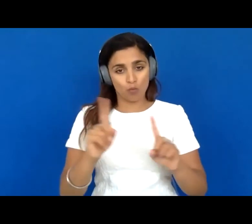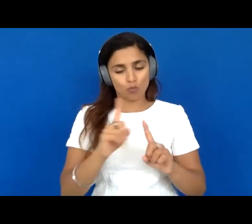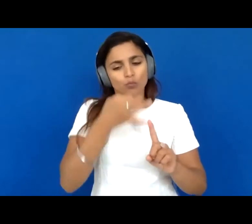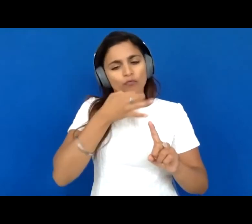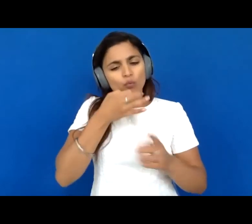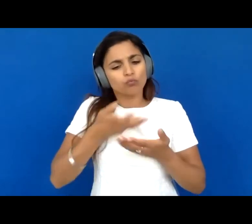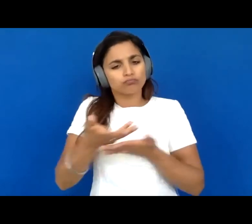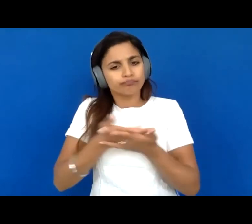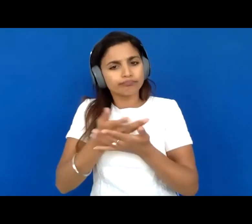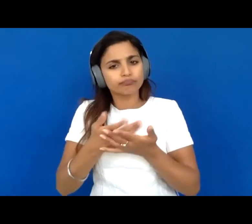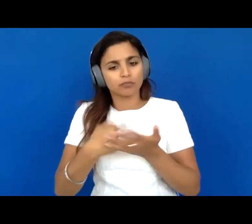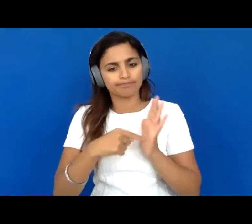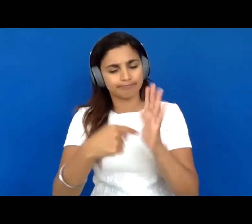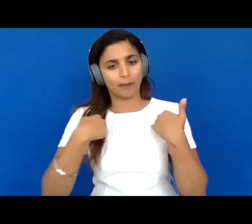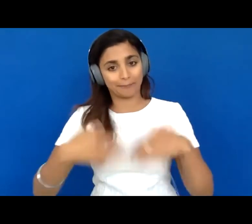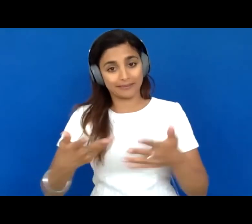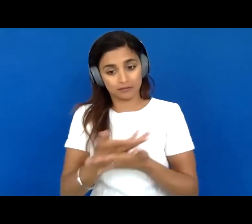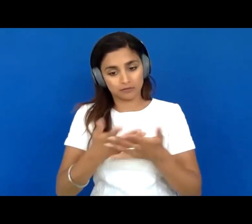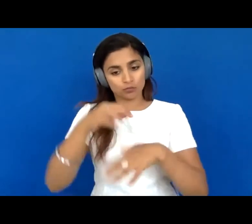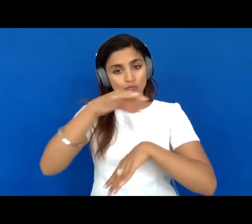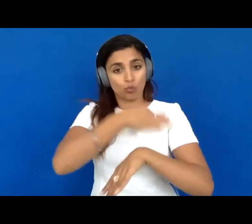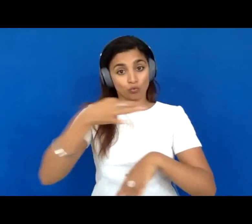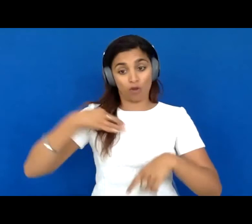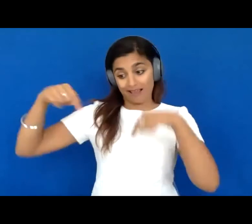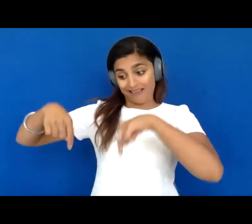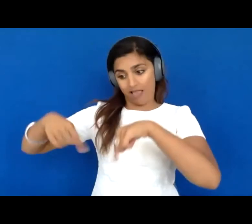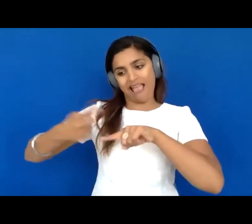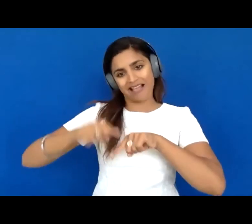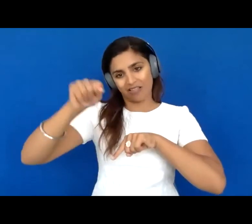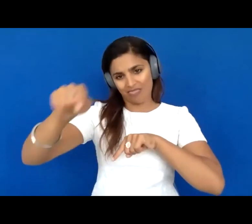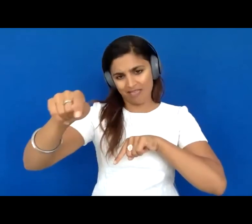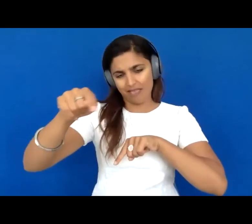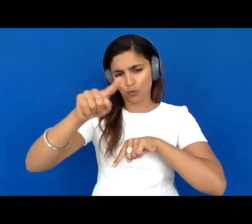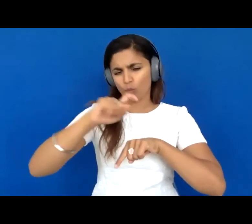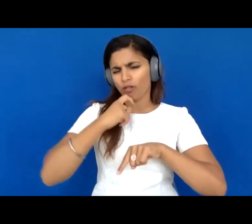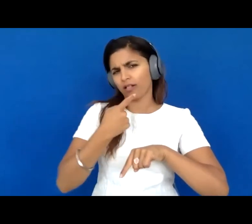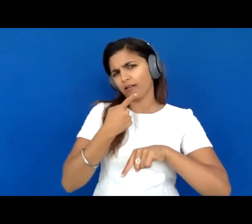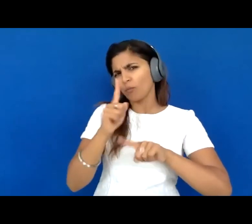doctors here and there and you see what I mean by that as ashna's already said